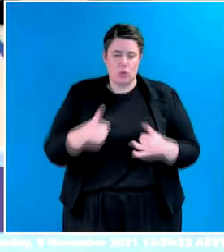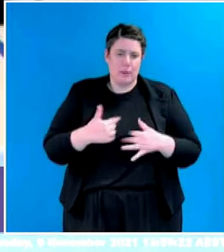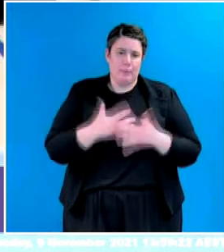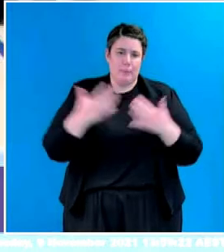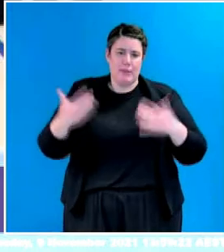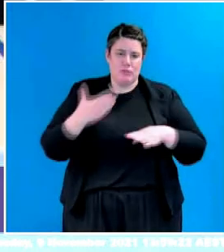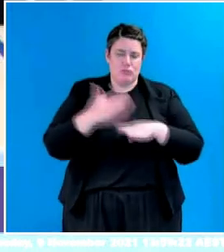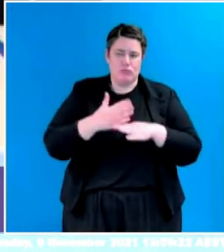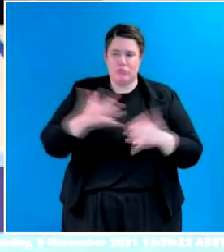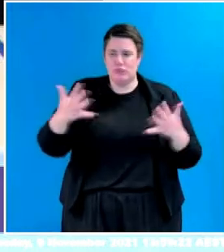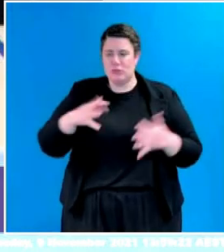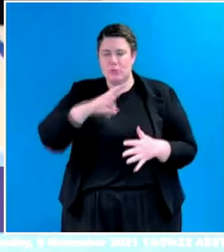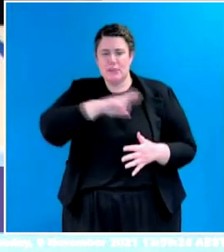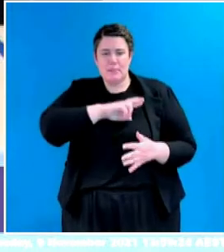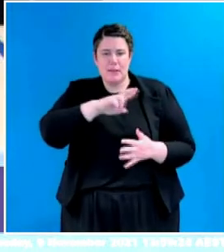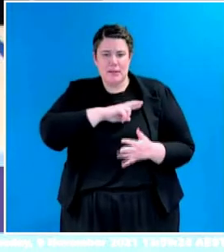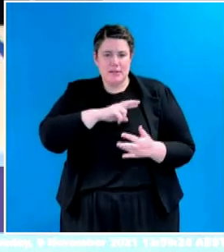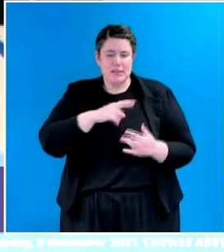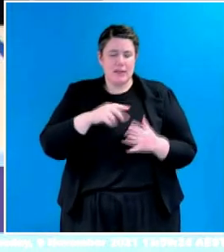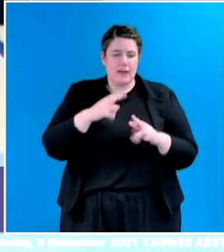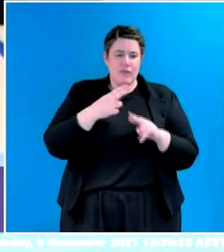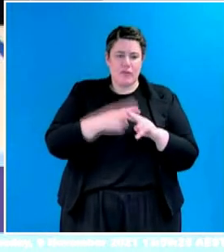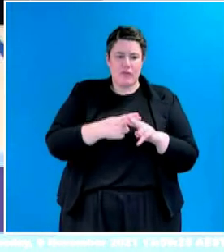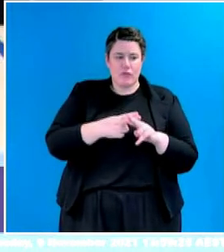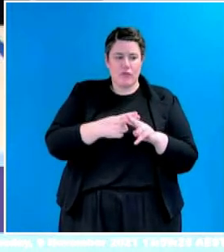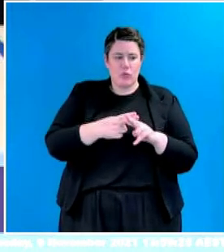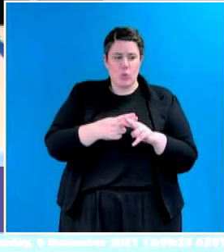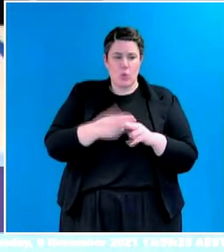in terms of treaty interpretation aspects.